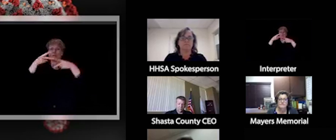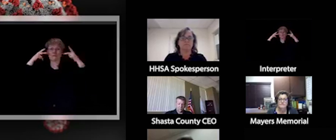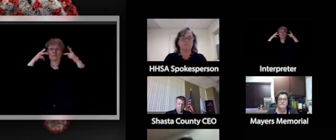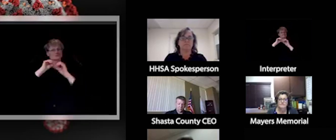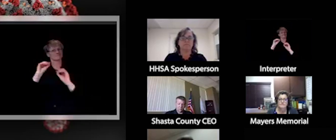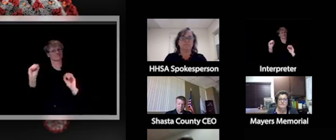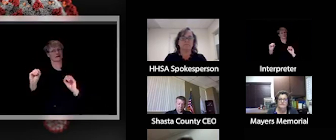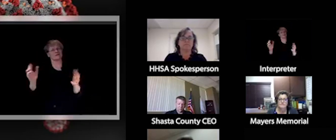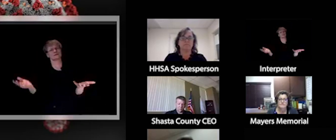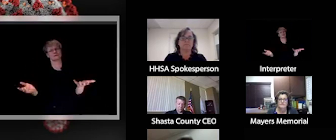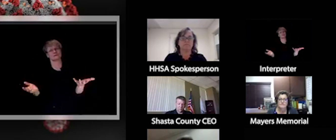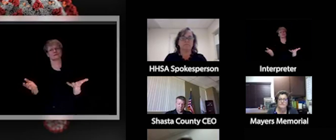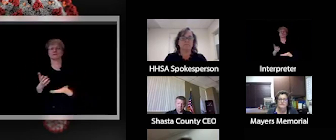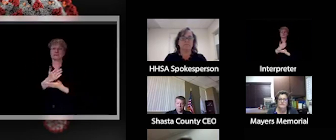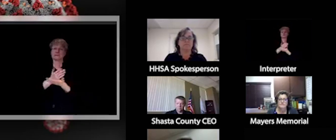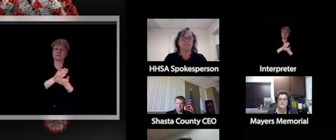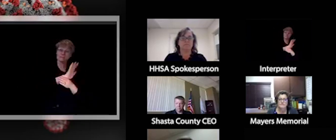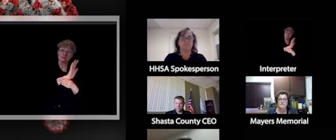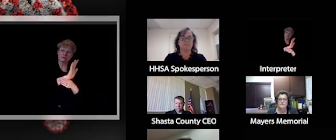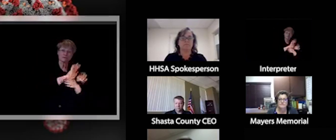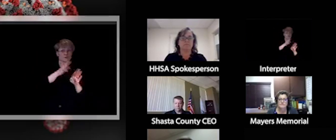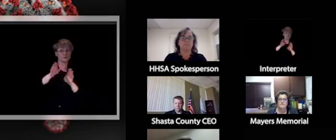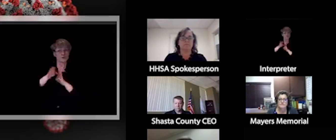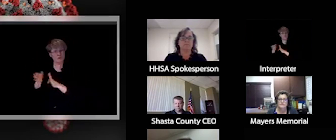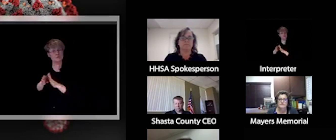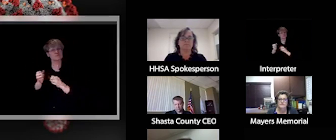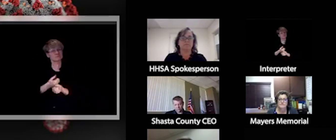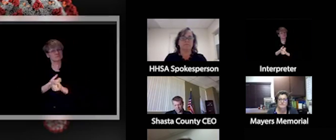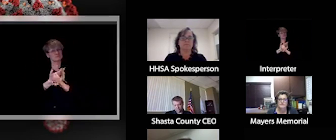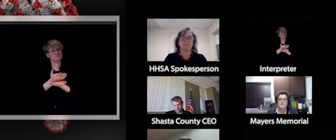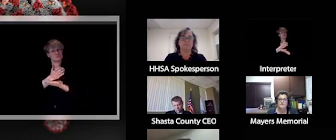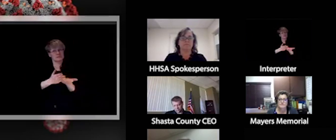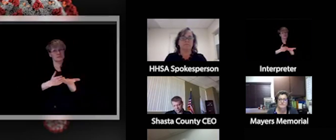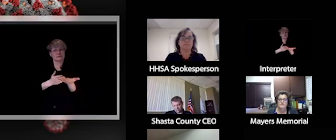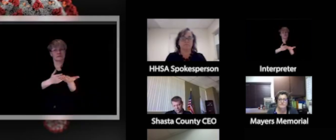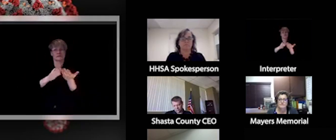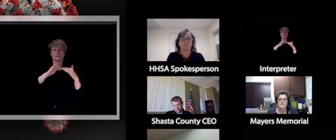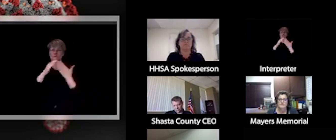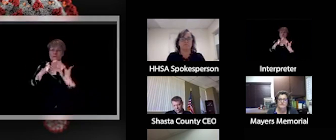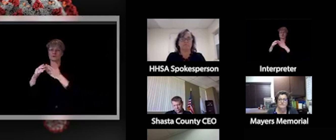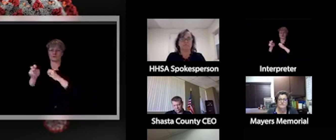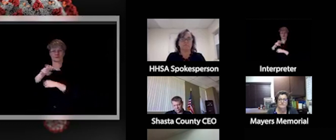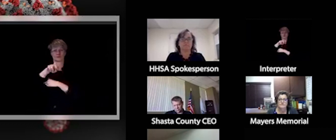that way, but most of the cases that we are identifying, again, while there are some that